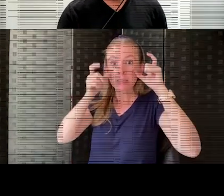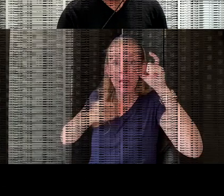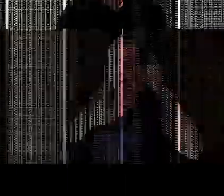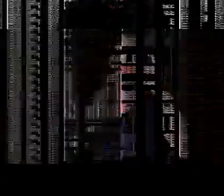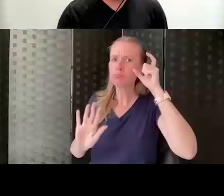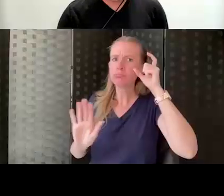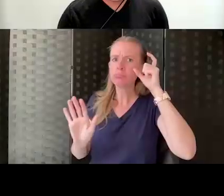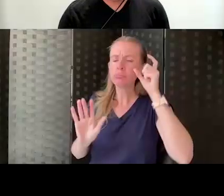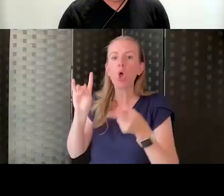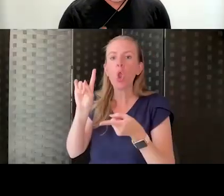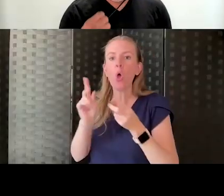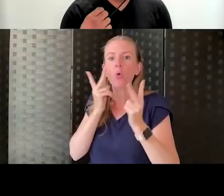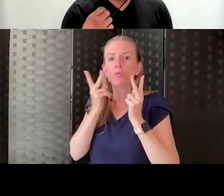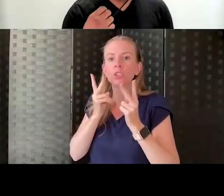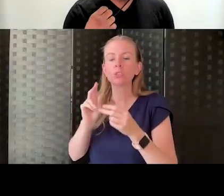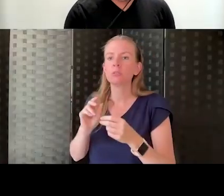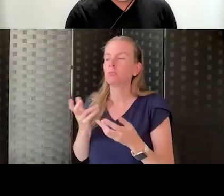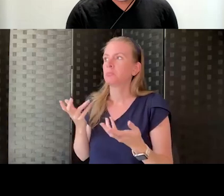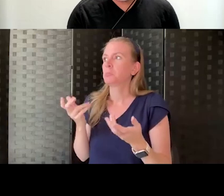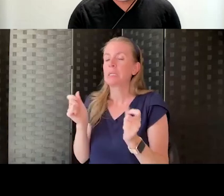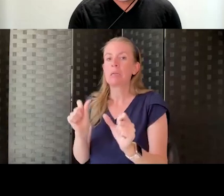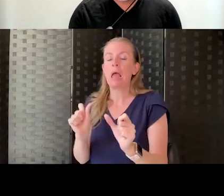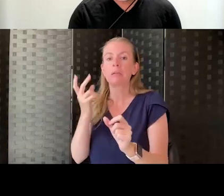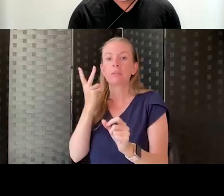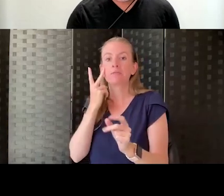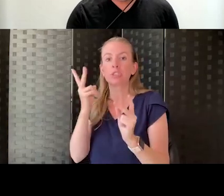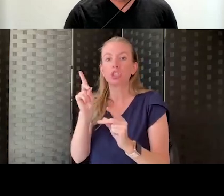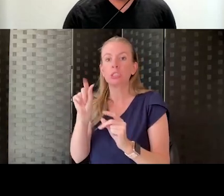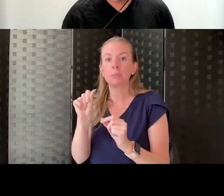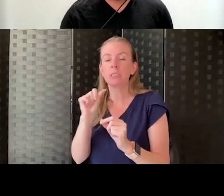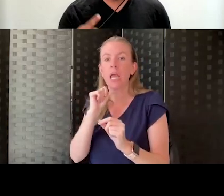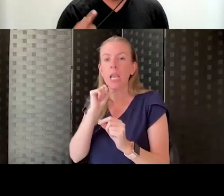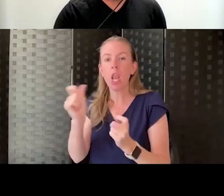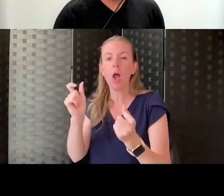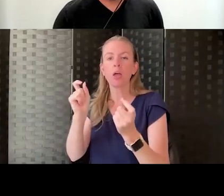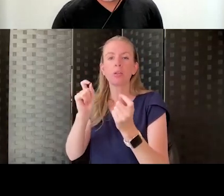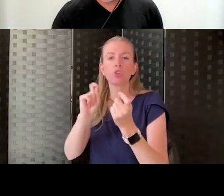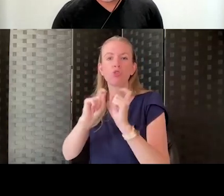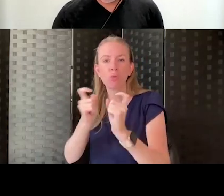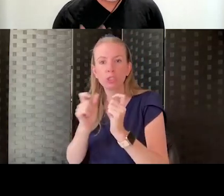of low vision is just a vision disability that cannot be corrected by using eyewear.